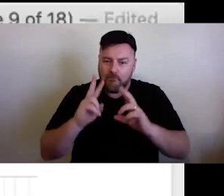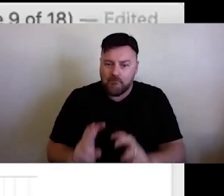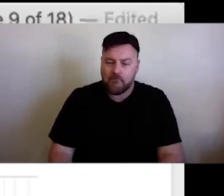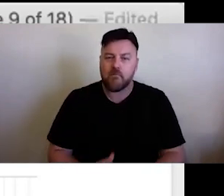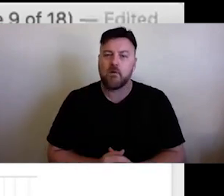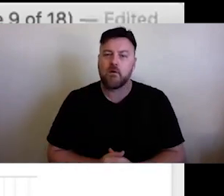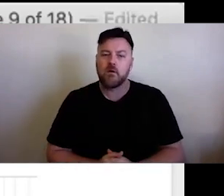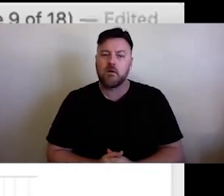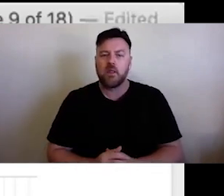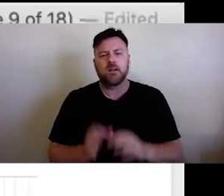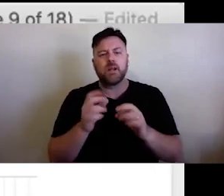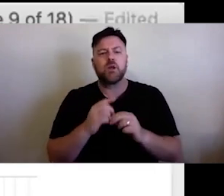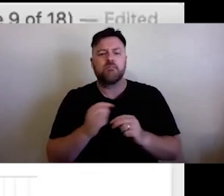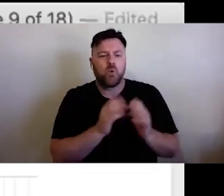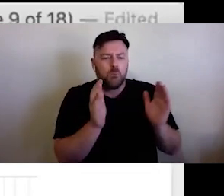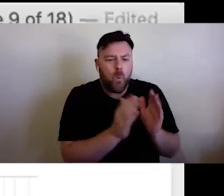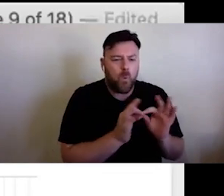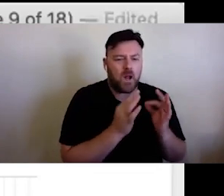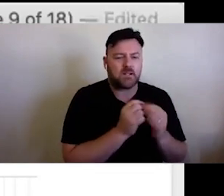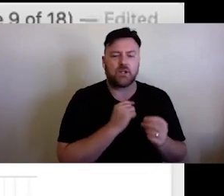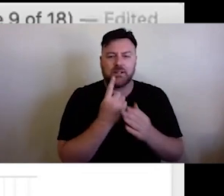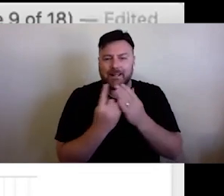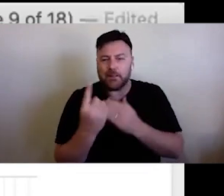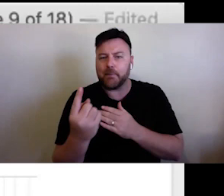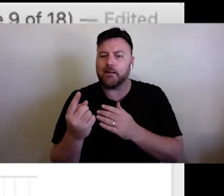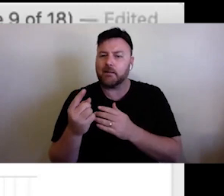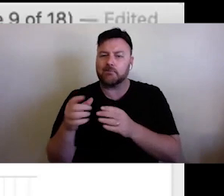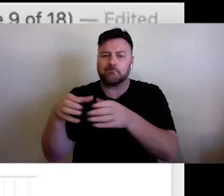and independent sector what terms of engagement with your online content.